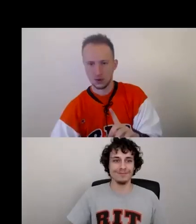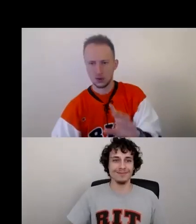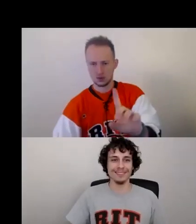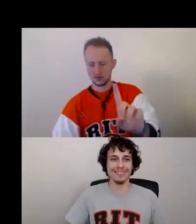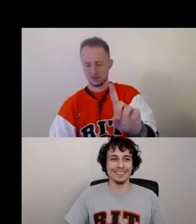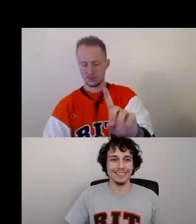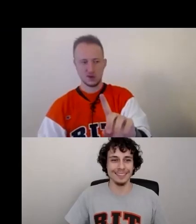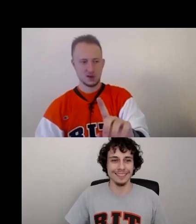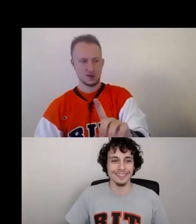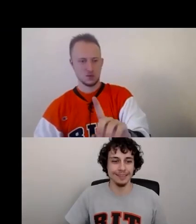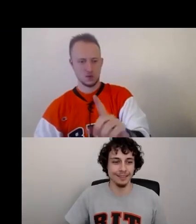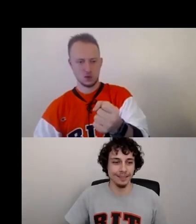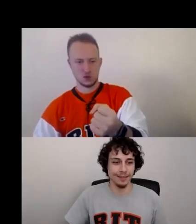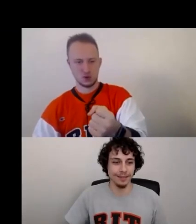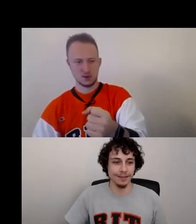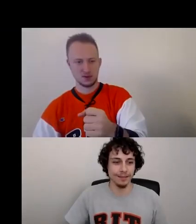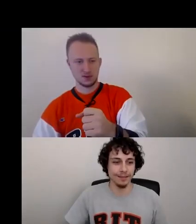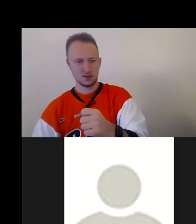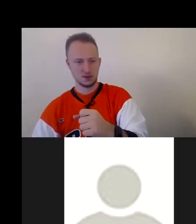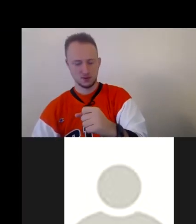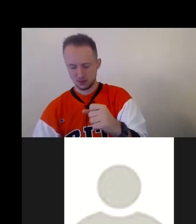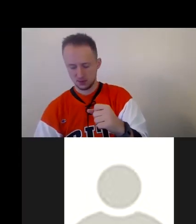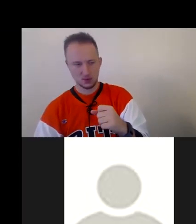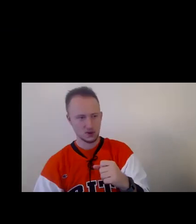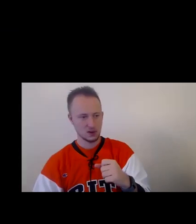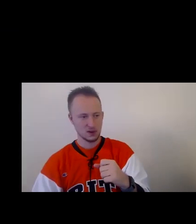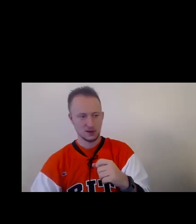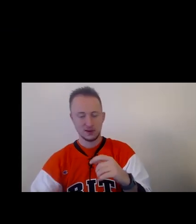Matt: Oh, hold on one second.